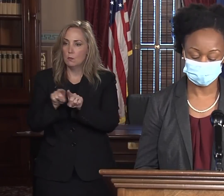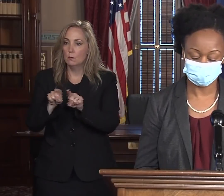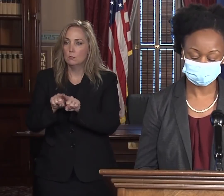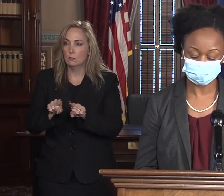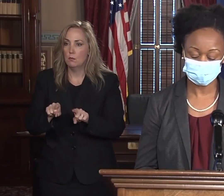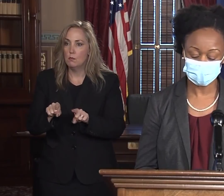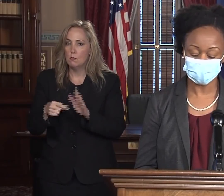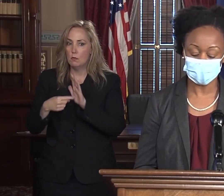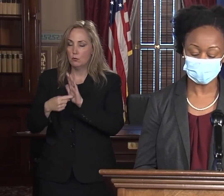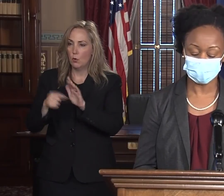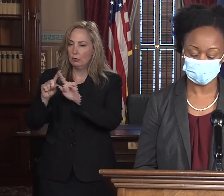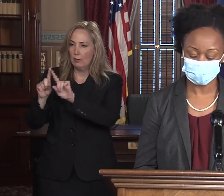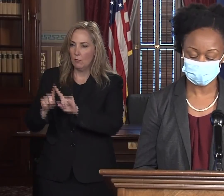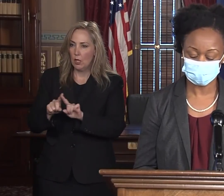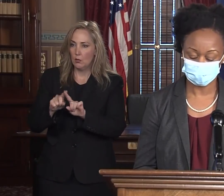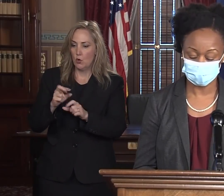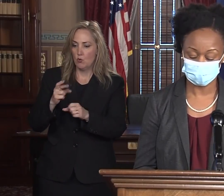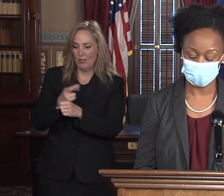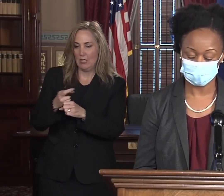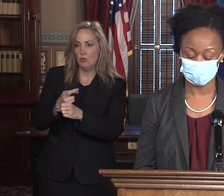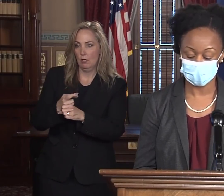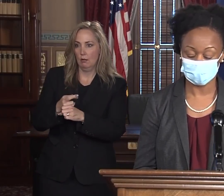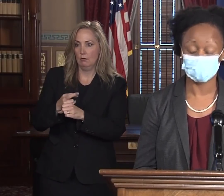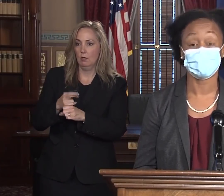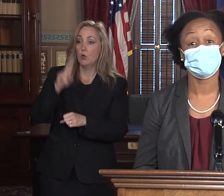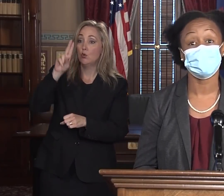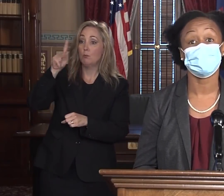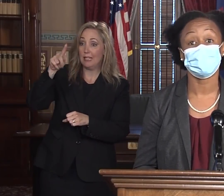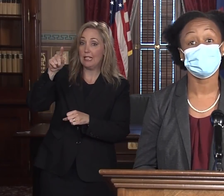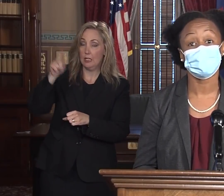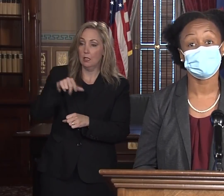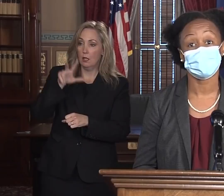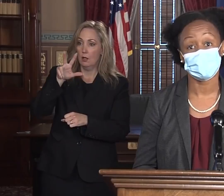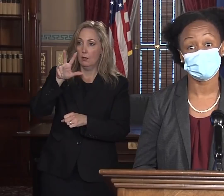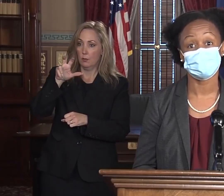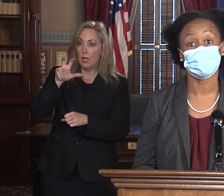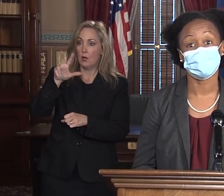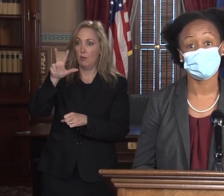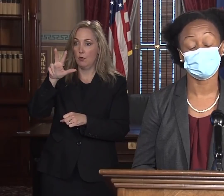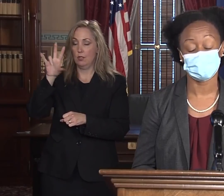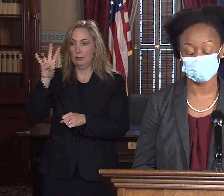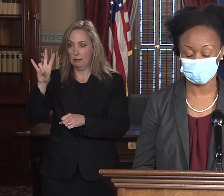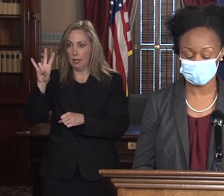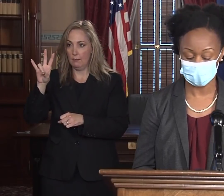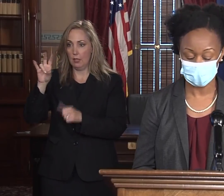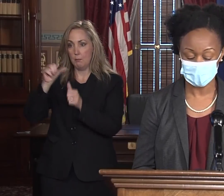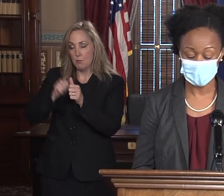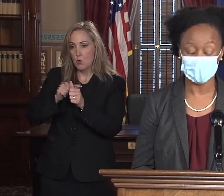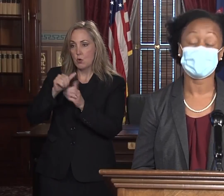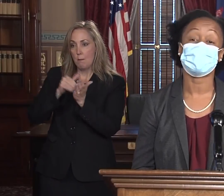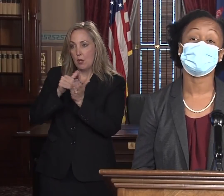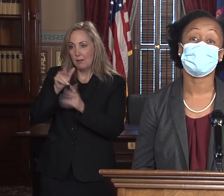SEEING COMMUNITY SPREAD ACROSS THE STATE. CASE TREND ARE ALSO DIFFERING REGIONALLY.